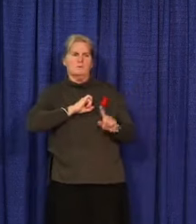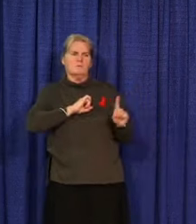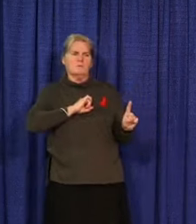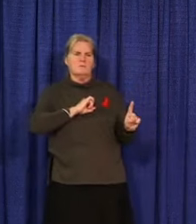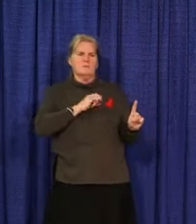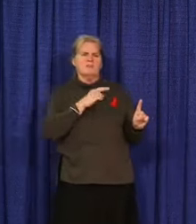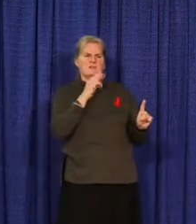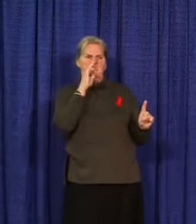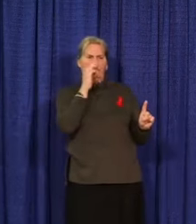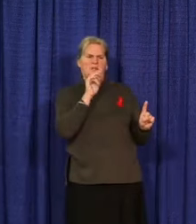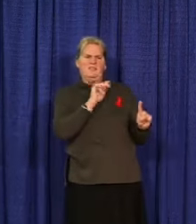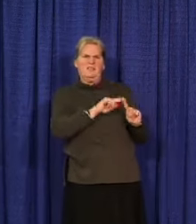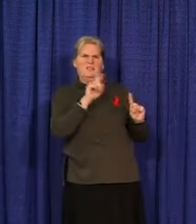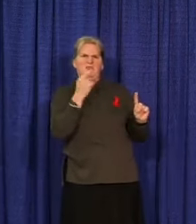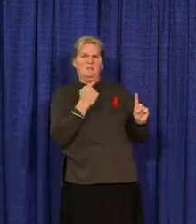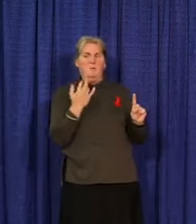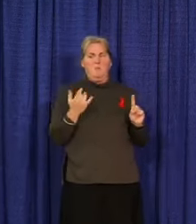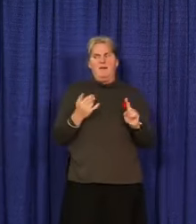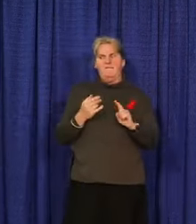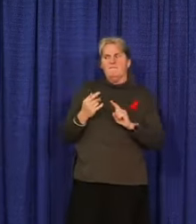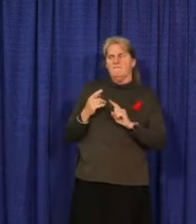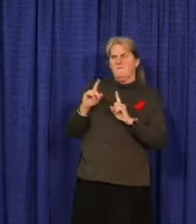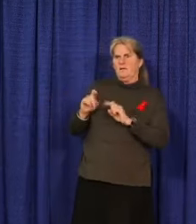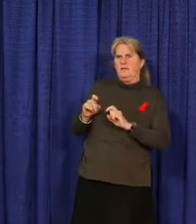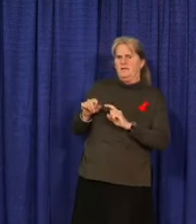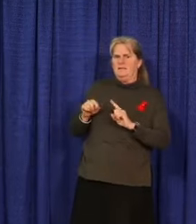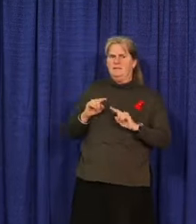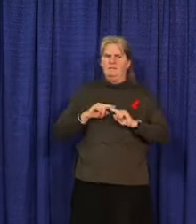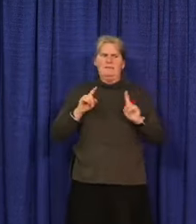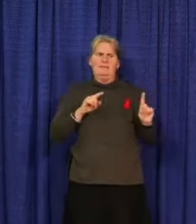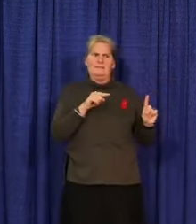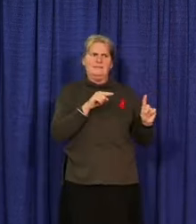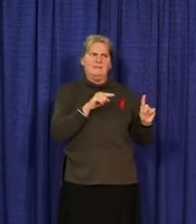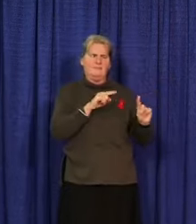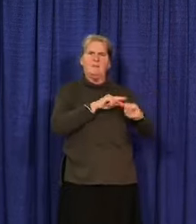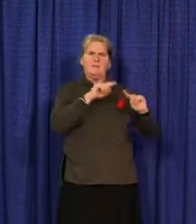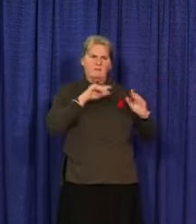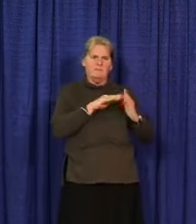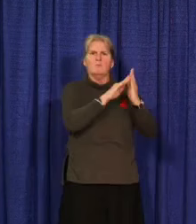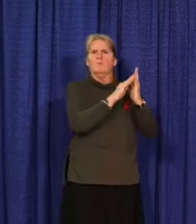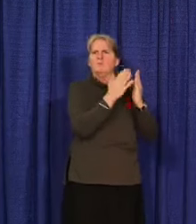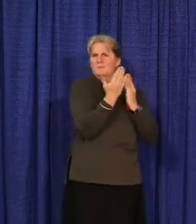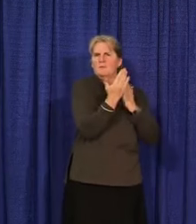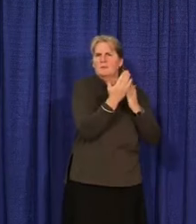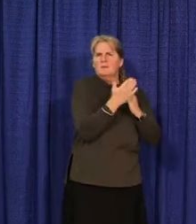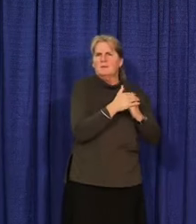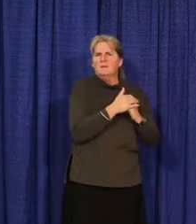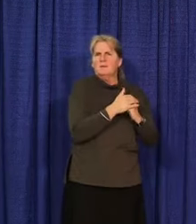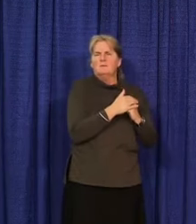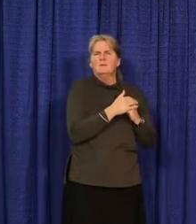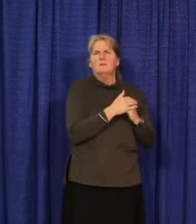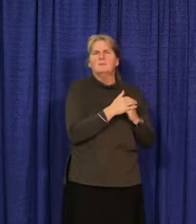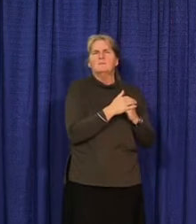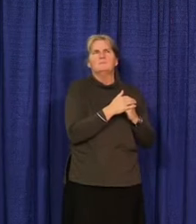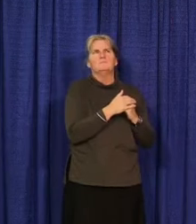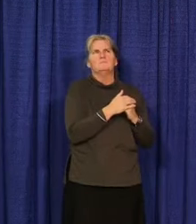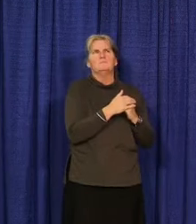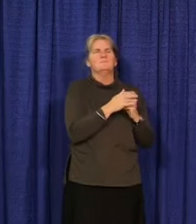are some patterns that seem unusual even while we are waiting for a test, we might take different measures.